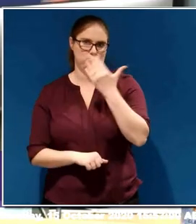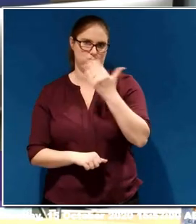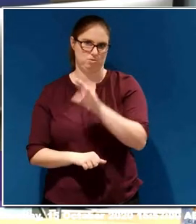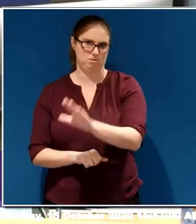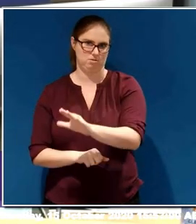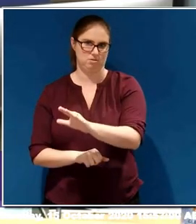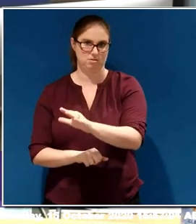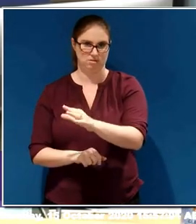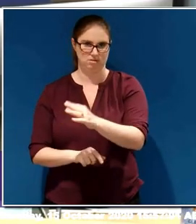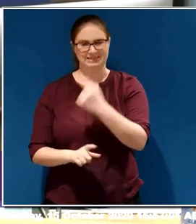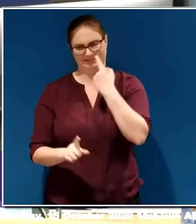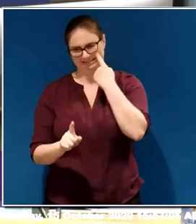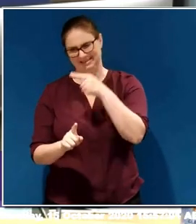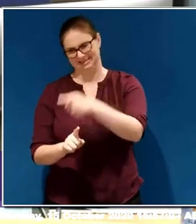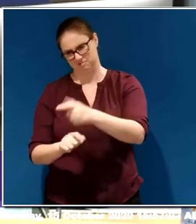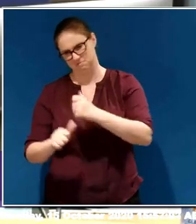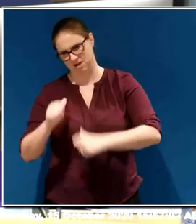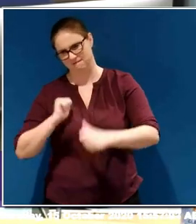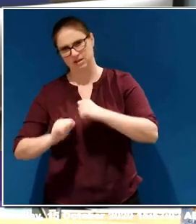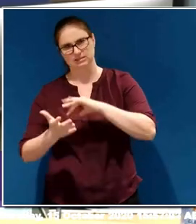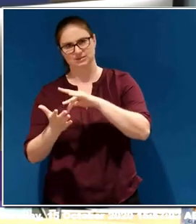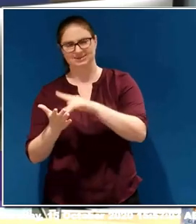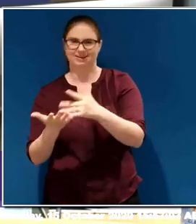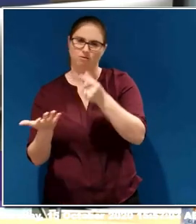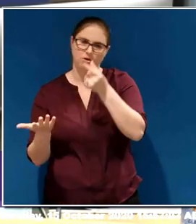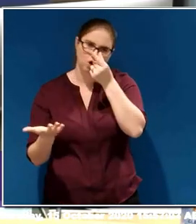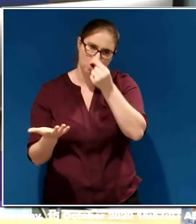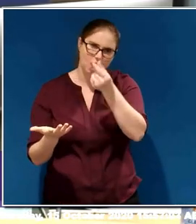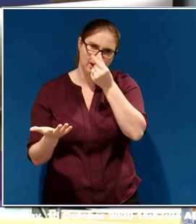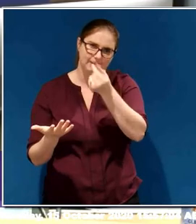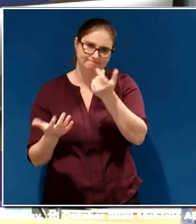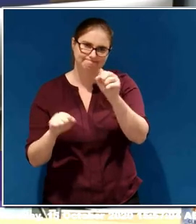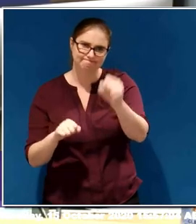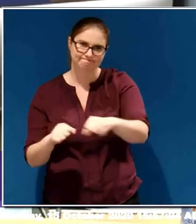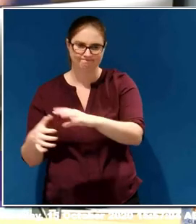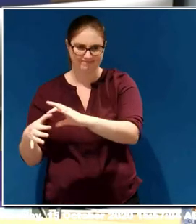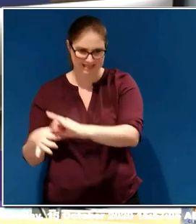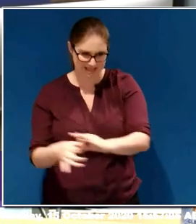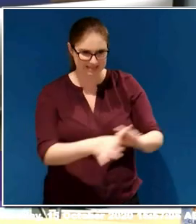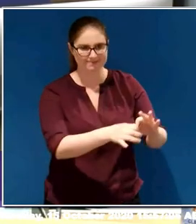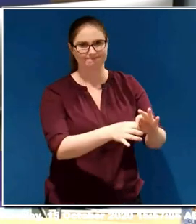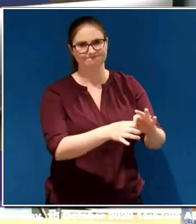likely to have the sort of anti-social behaviour that will lead them into